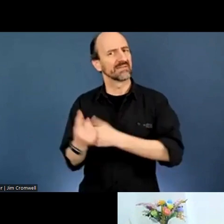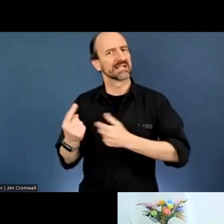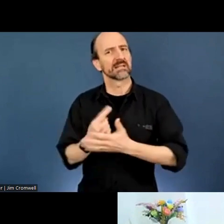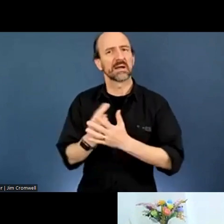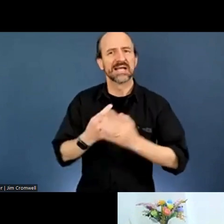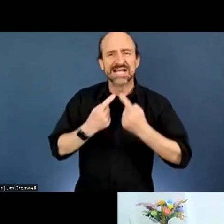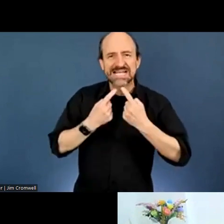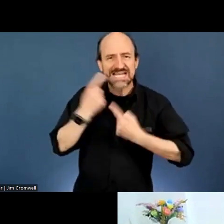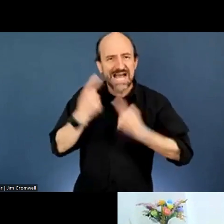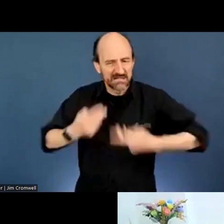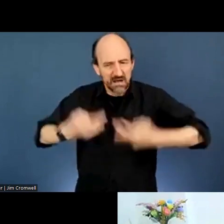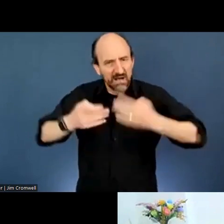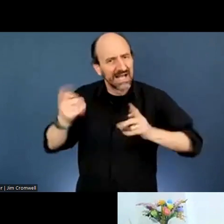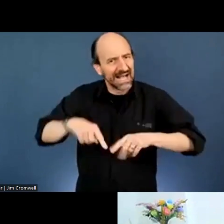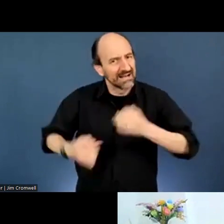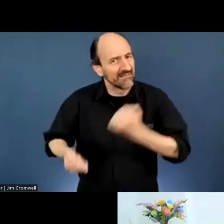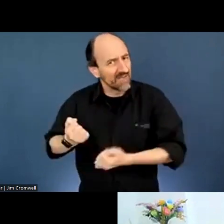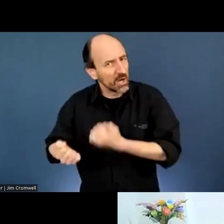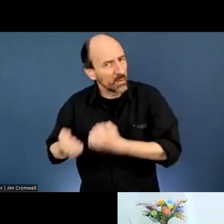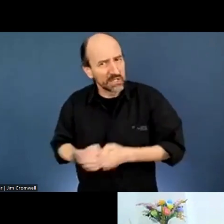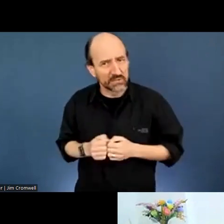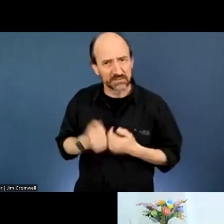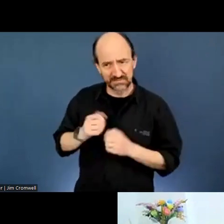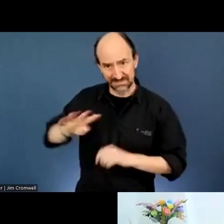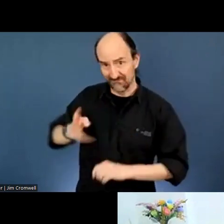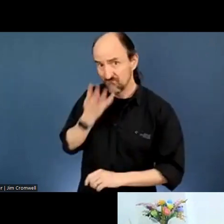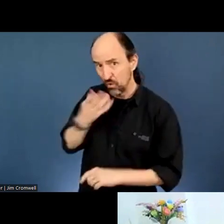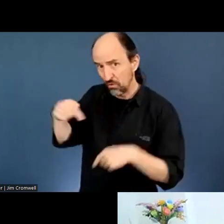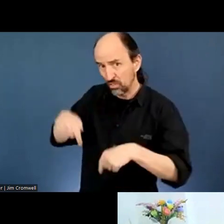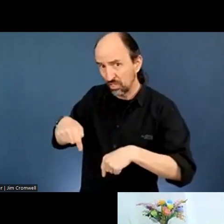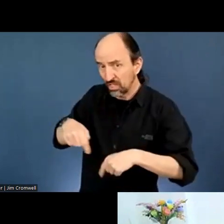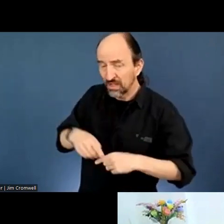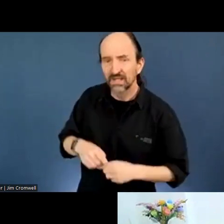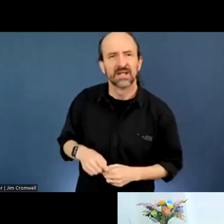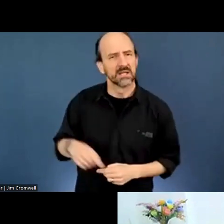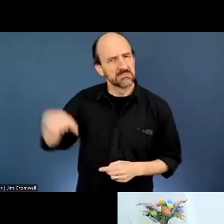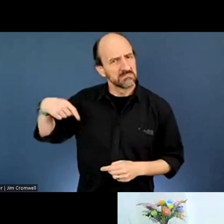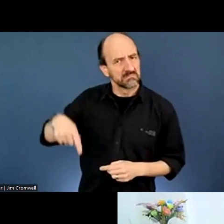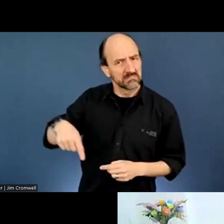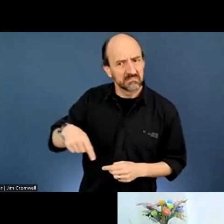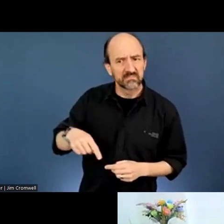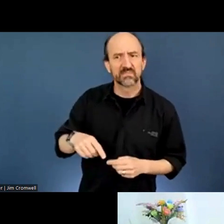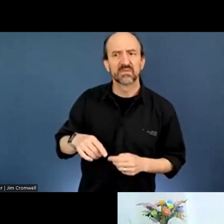theme going on there and these events are entitled to be practical sessions to help you